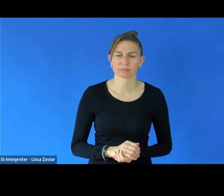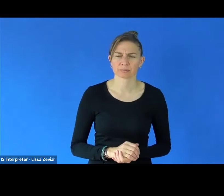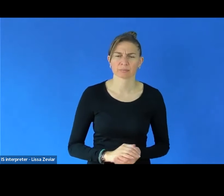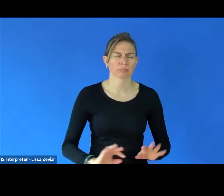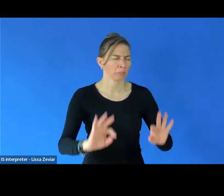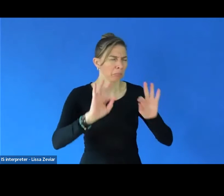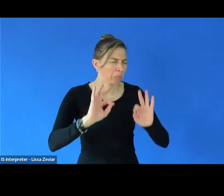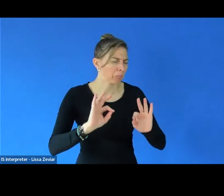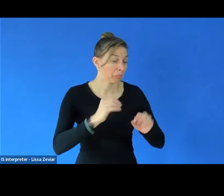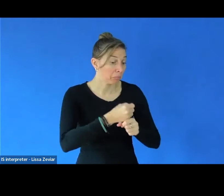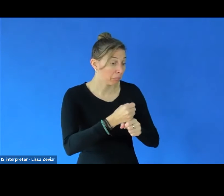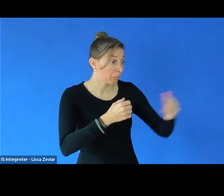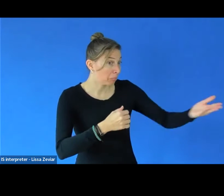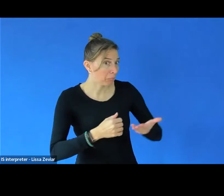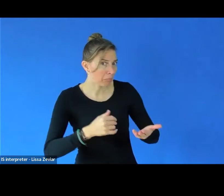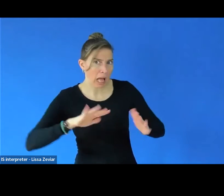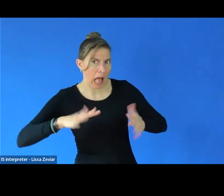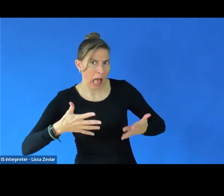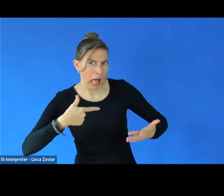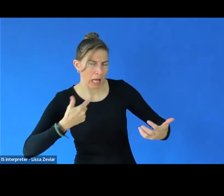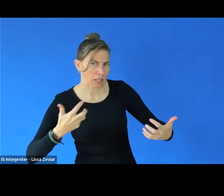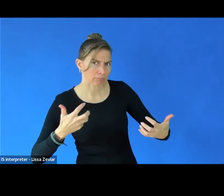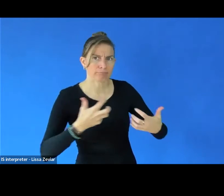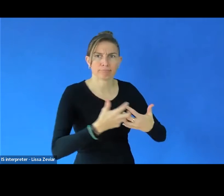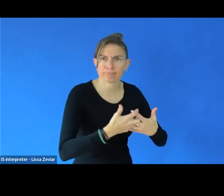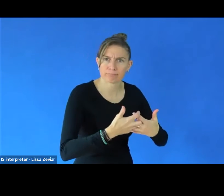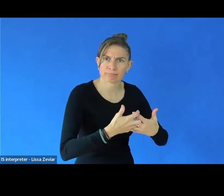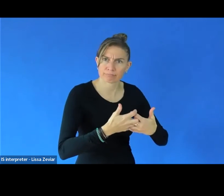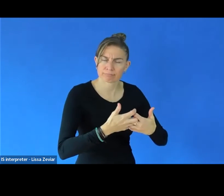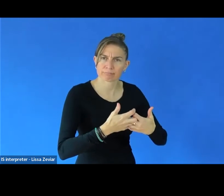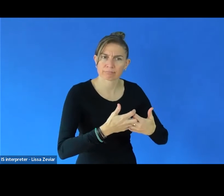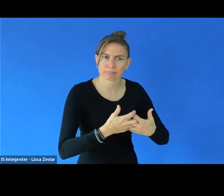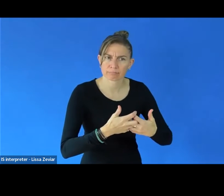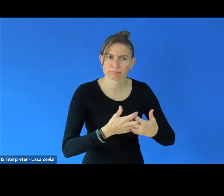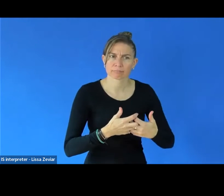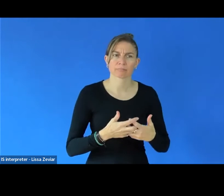Still, they are finding the person with low or mild disability.